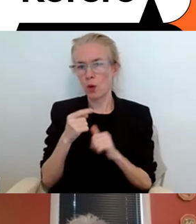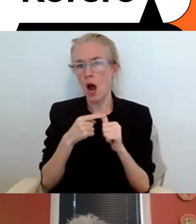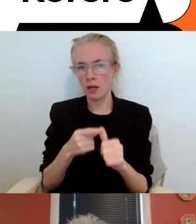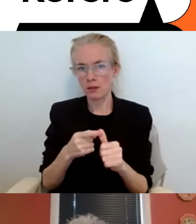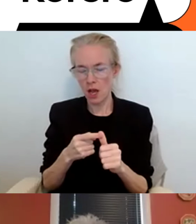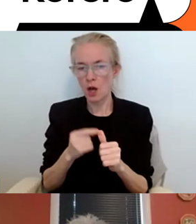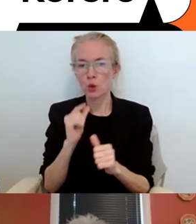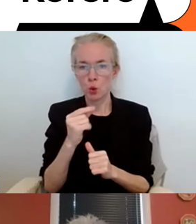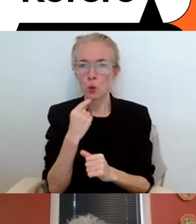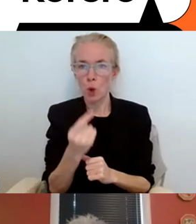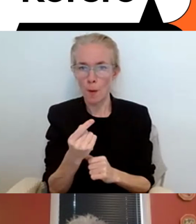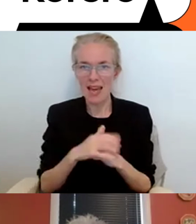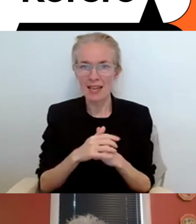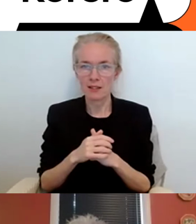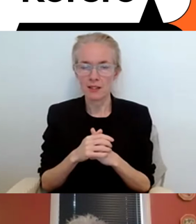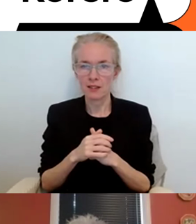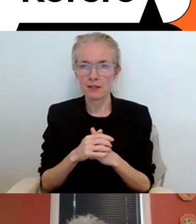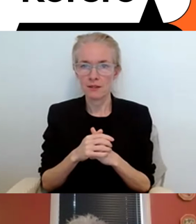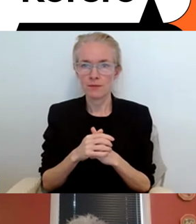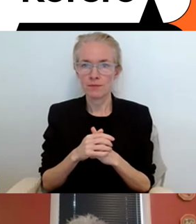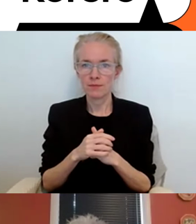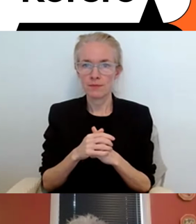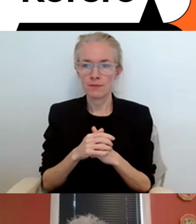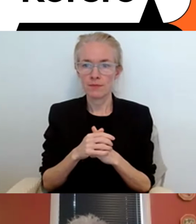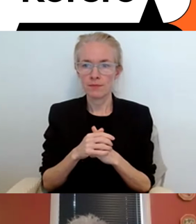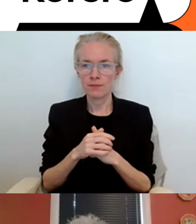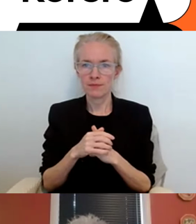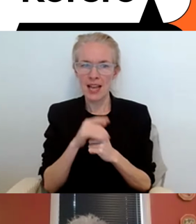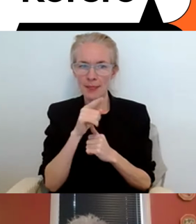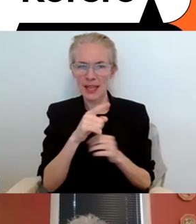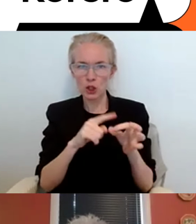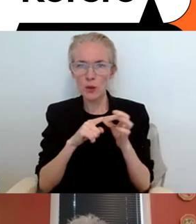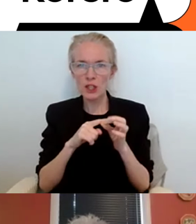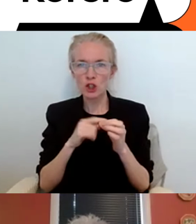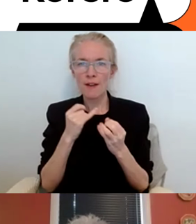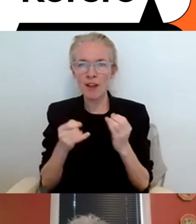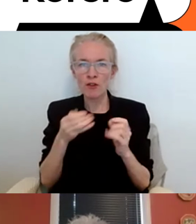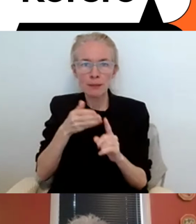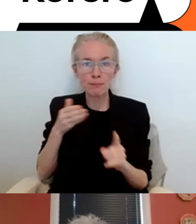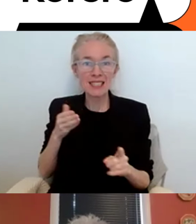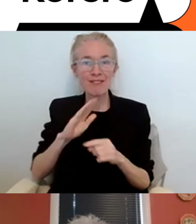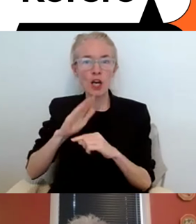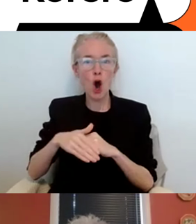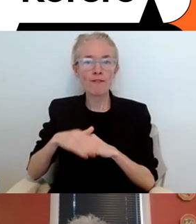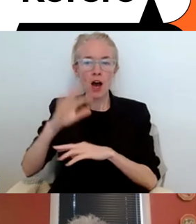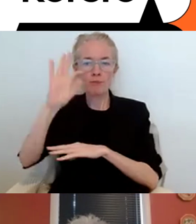is getting down into the detail perhaps of design more than policy,